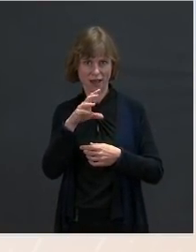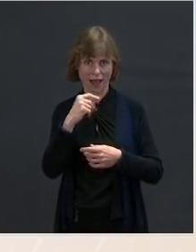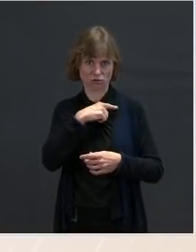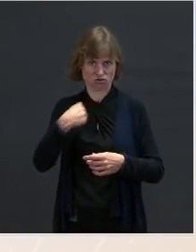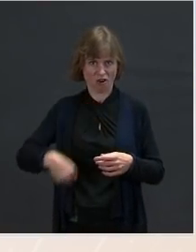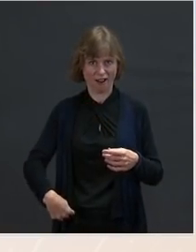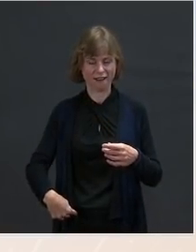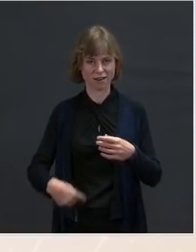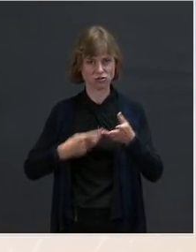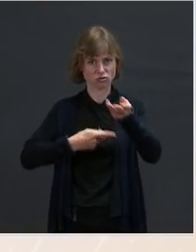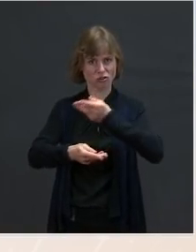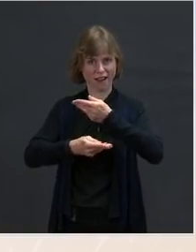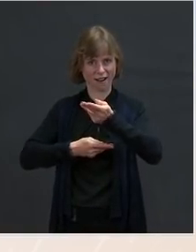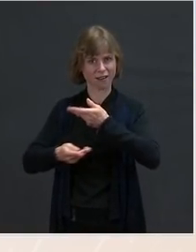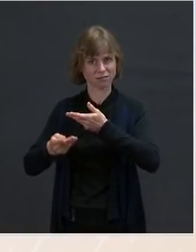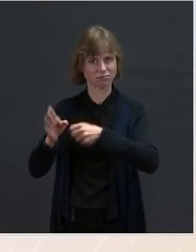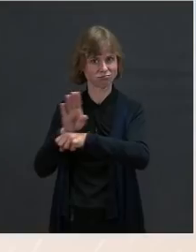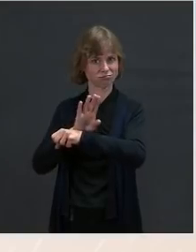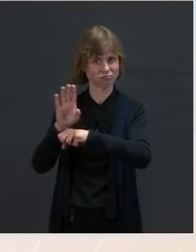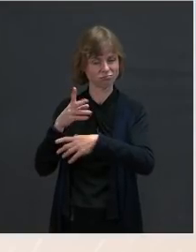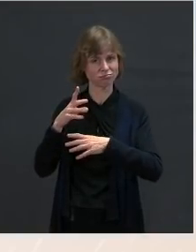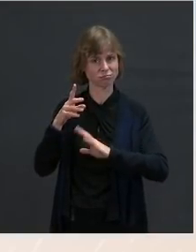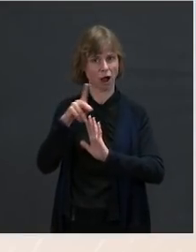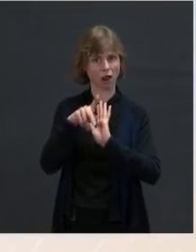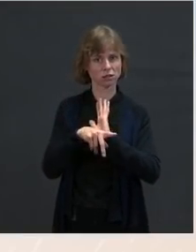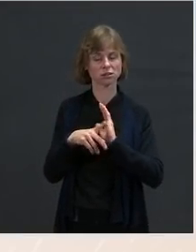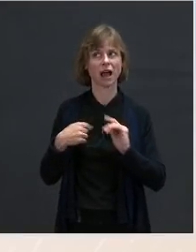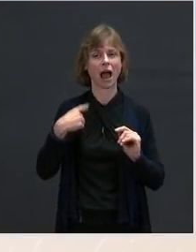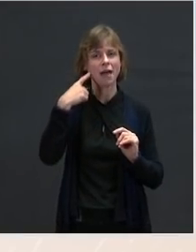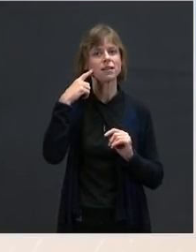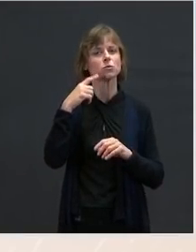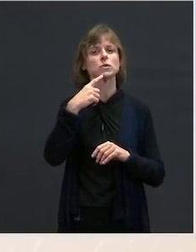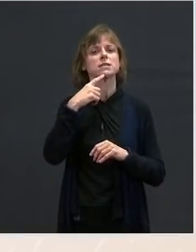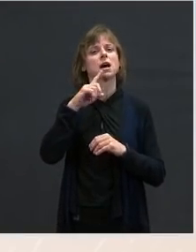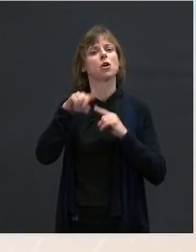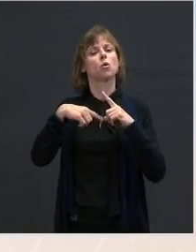I think as we said around the time when the President had a conversation with President Xi,